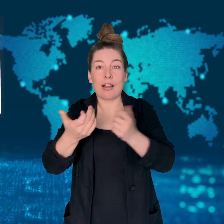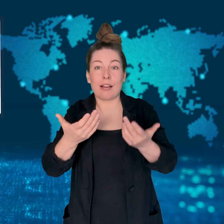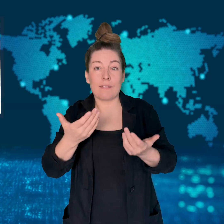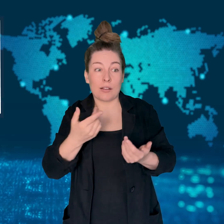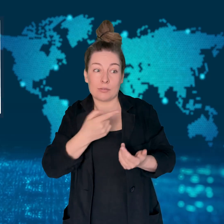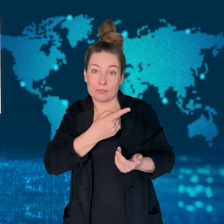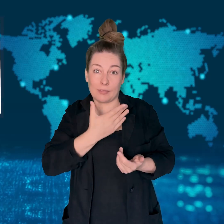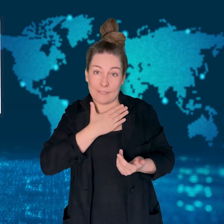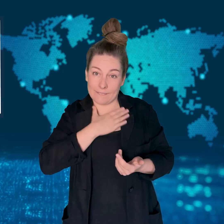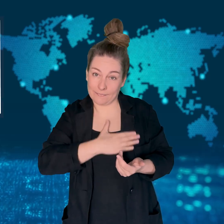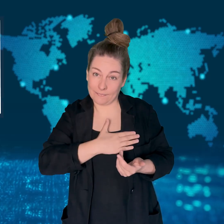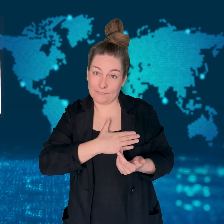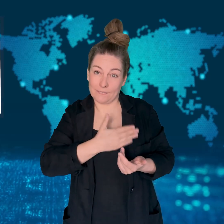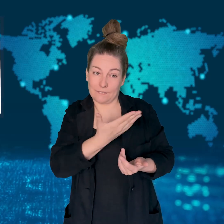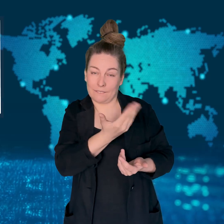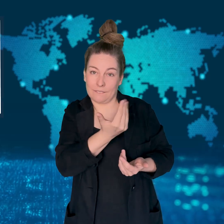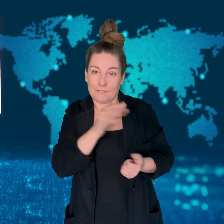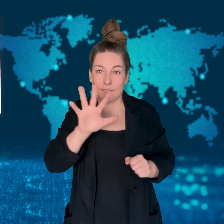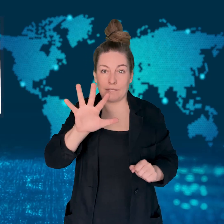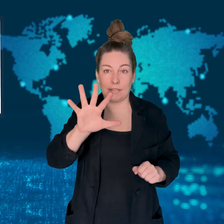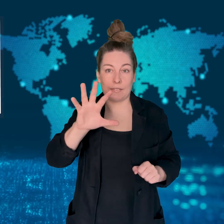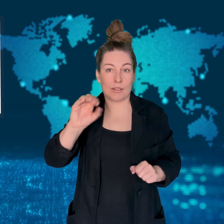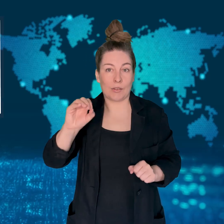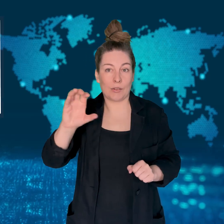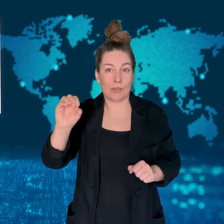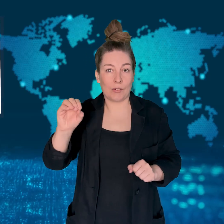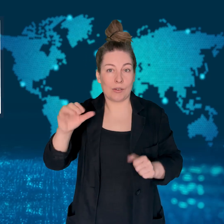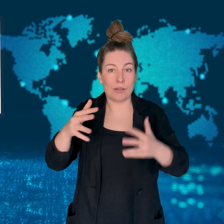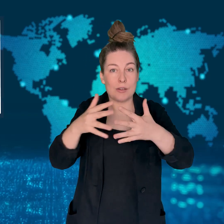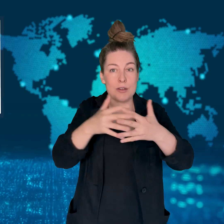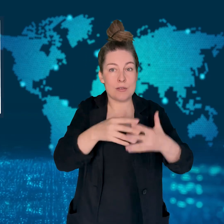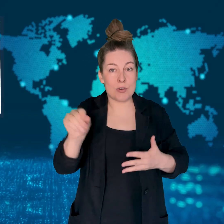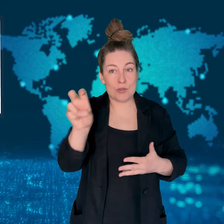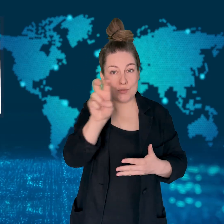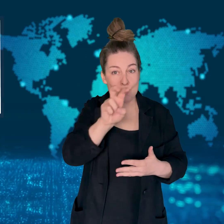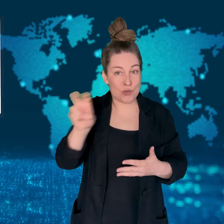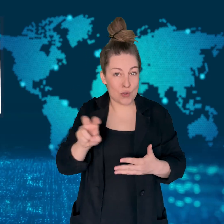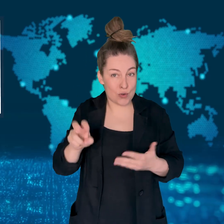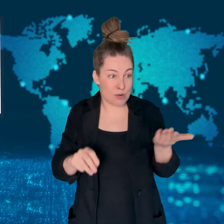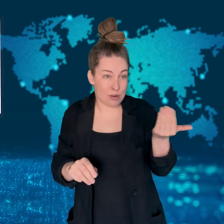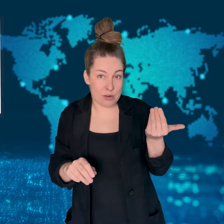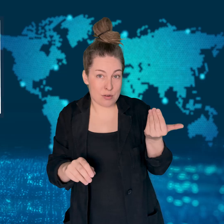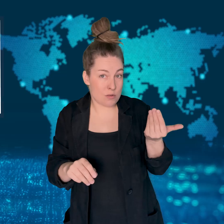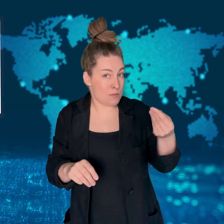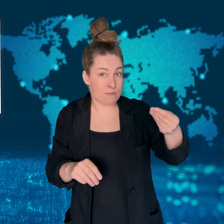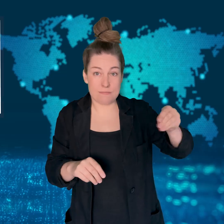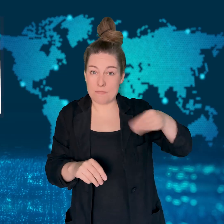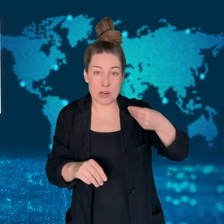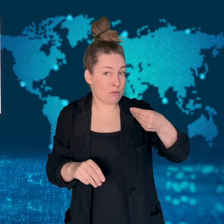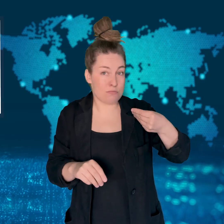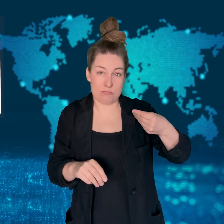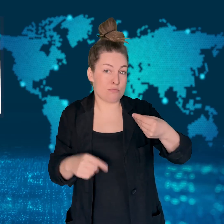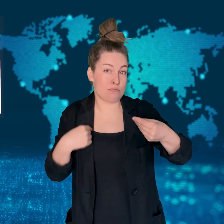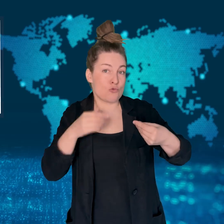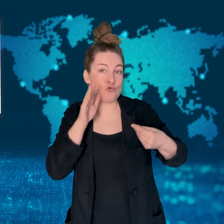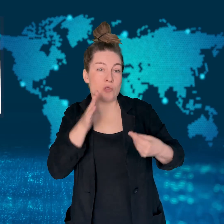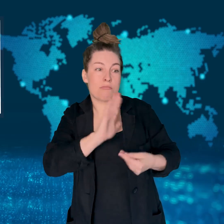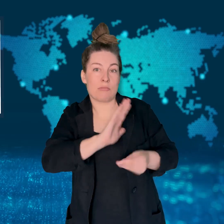his personal pictures with his family and friends.